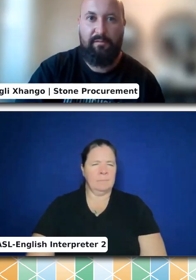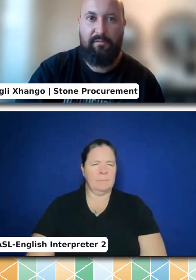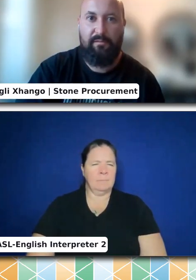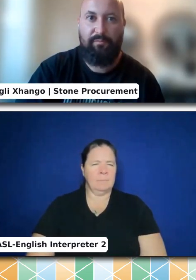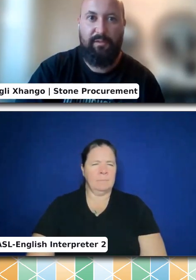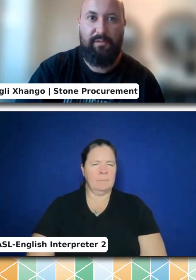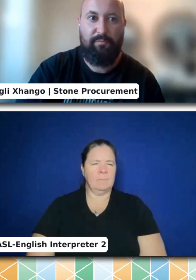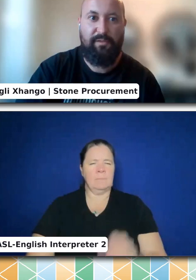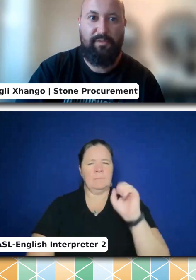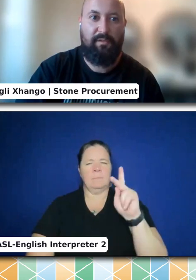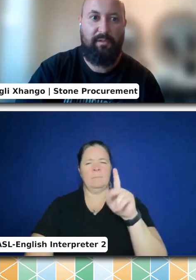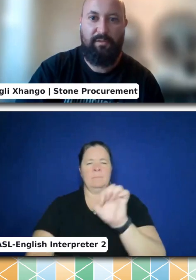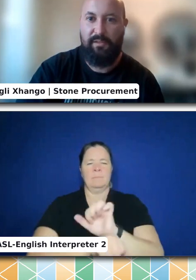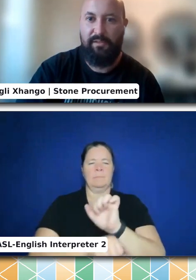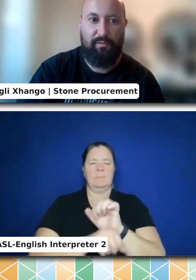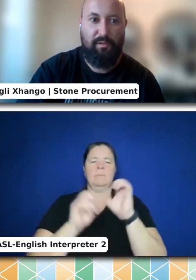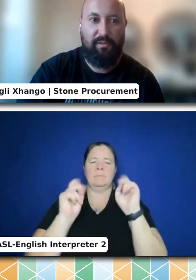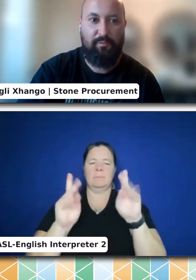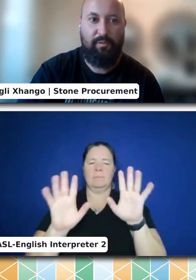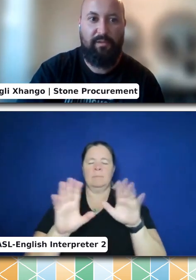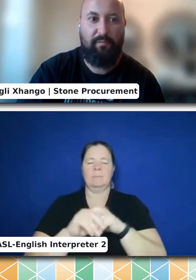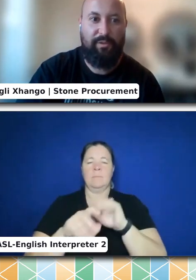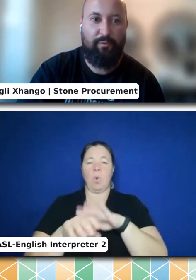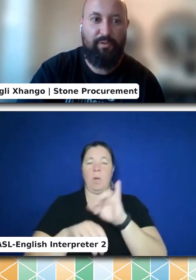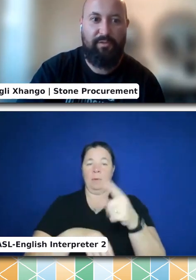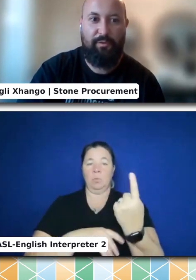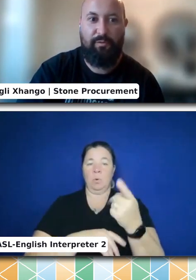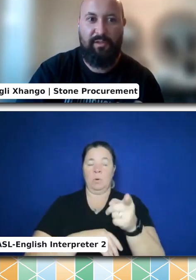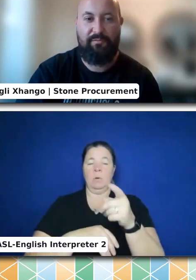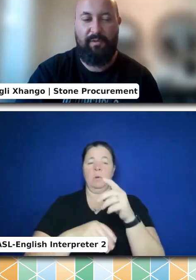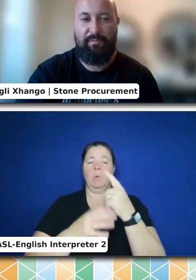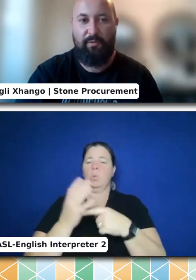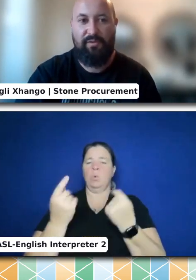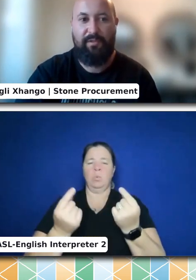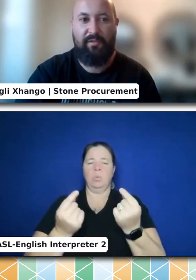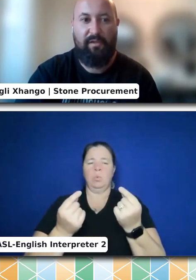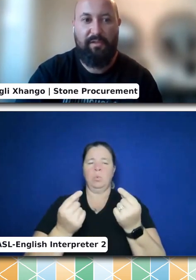Hopefully this works. Alright, so on this one, what you're going to do is, right below the fire login.